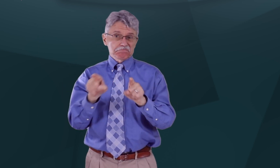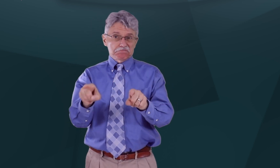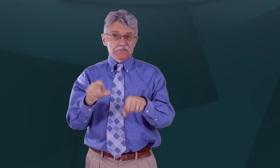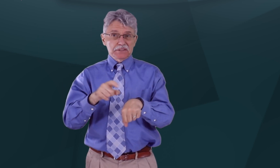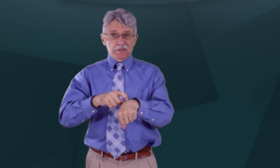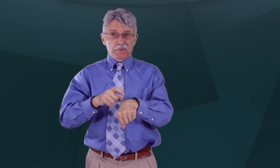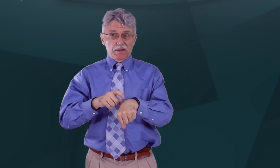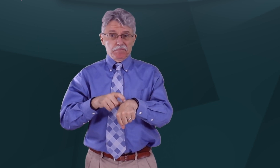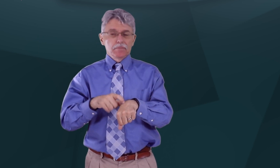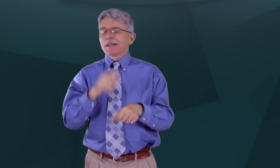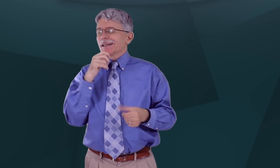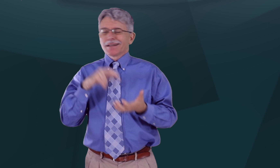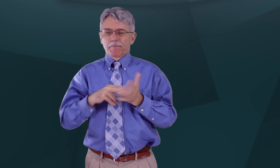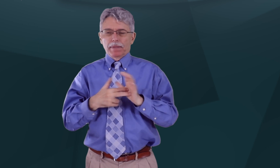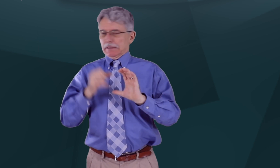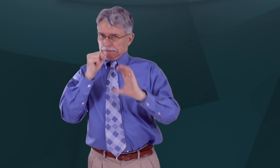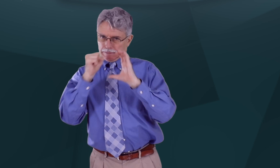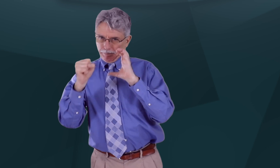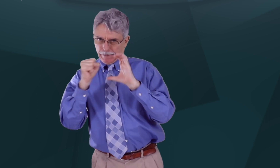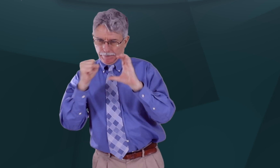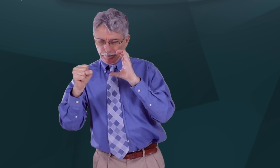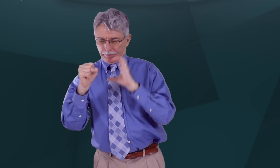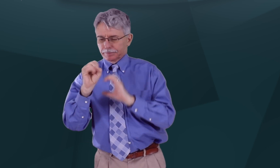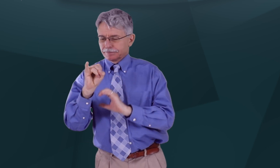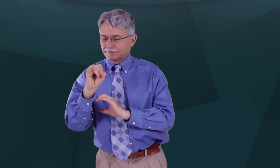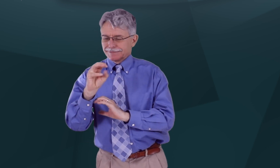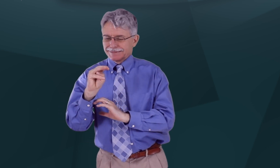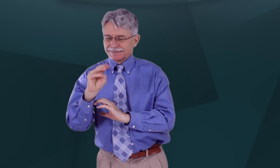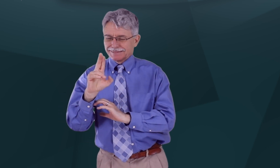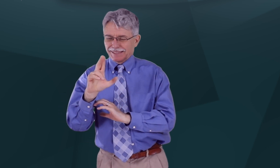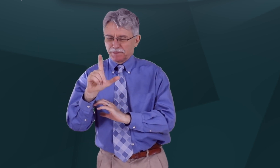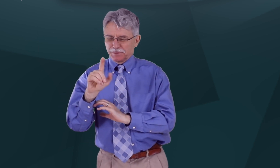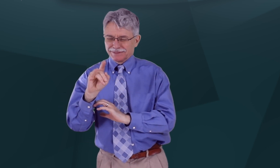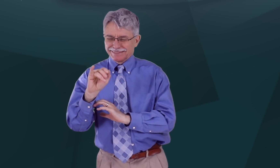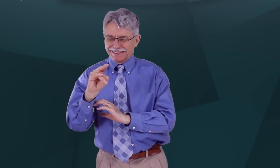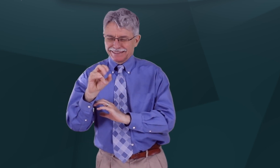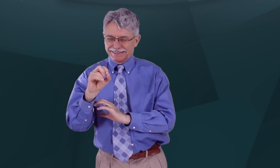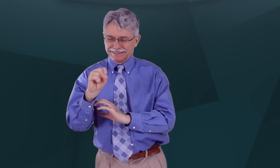And often those are happening at the same time. I'm not talking about simultaneous communication.